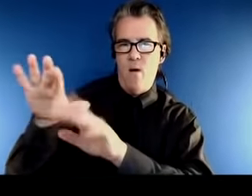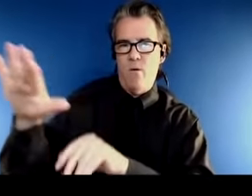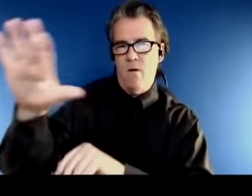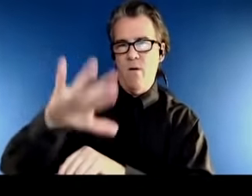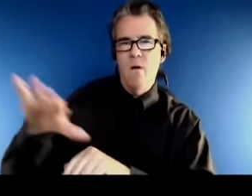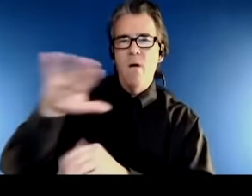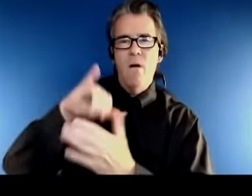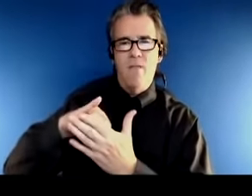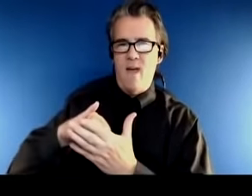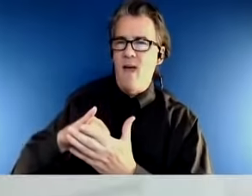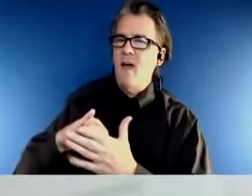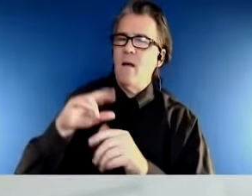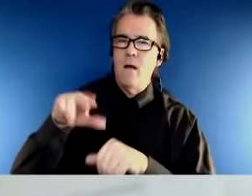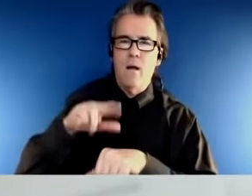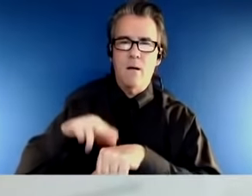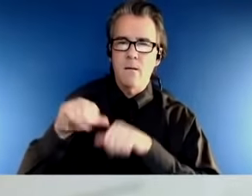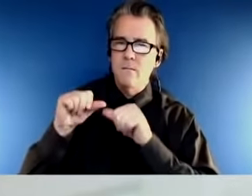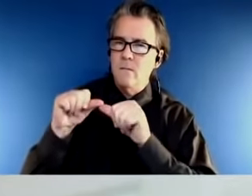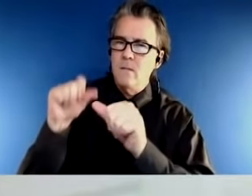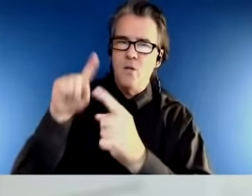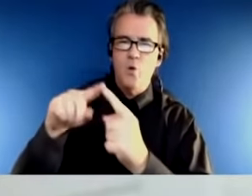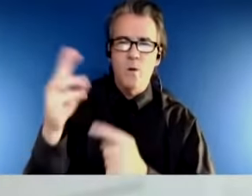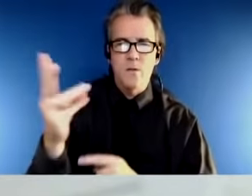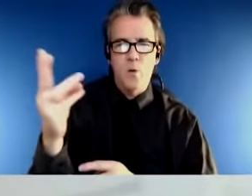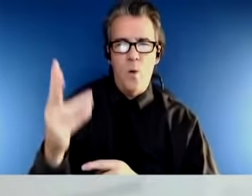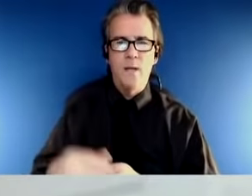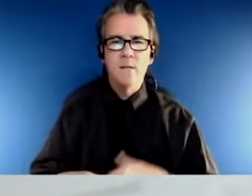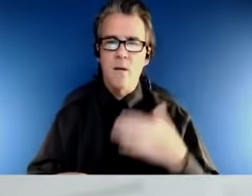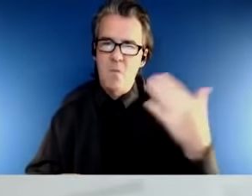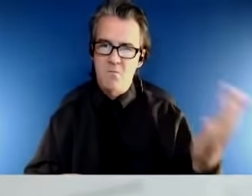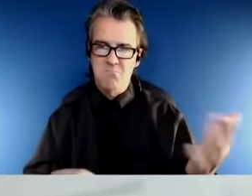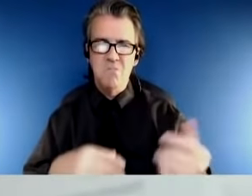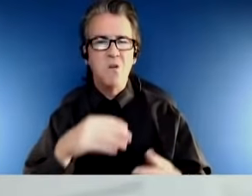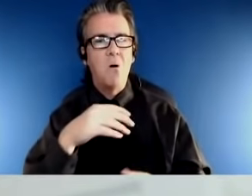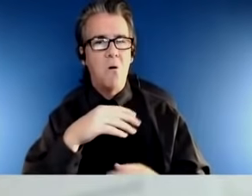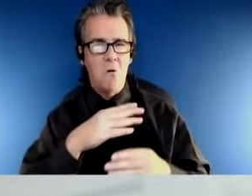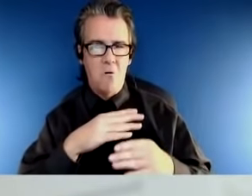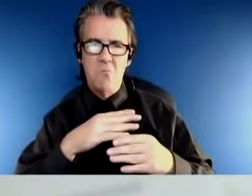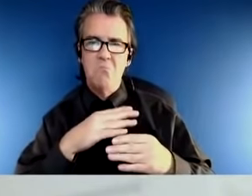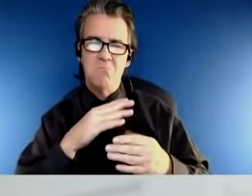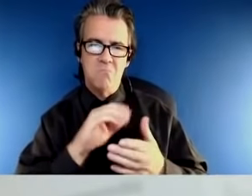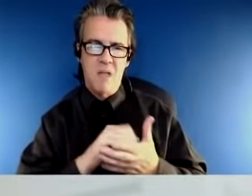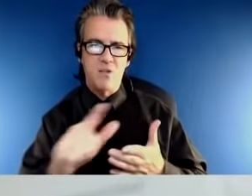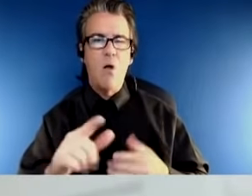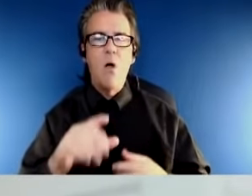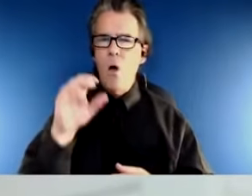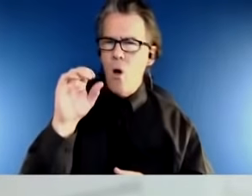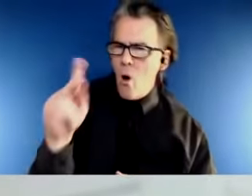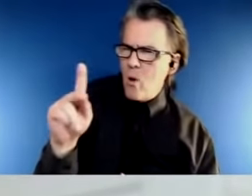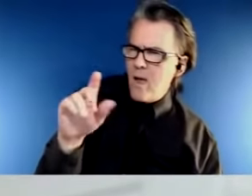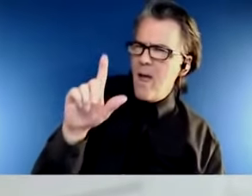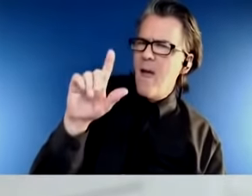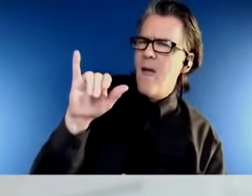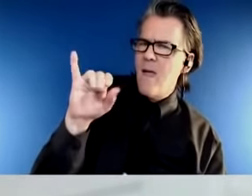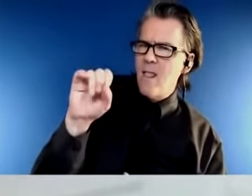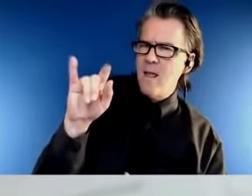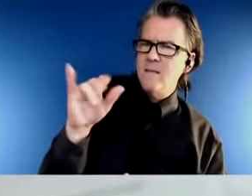So very confident that we're meeting our goals in that area. Thanks for the question. So Mark, just to sort of hit those